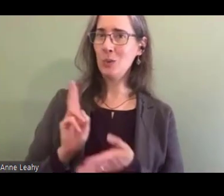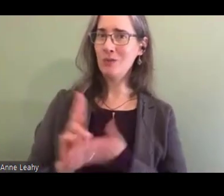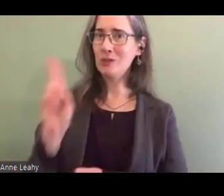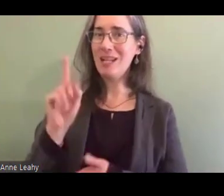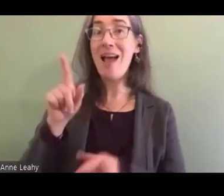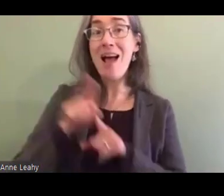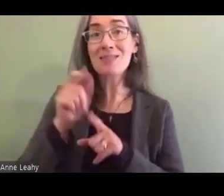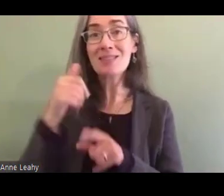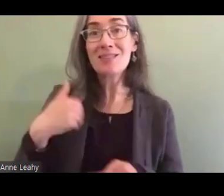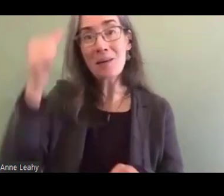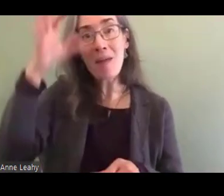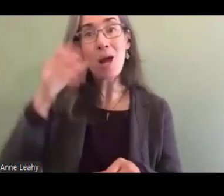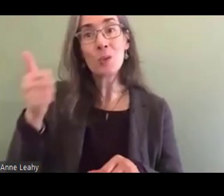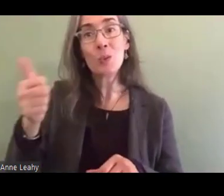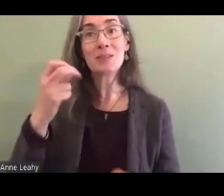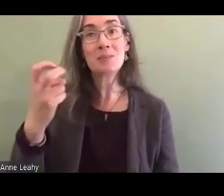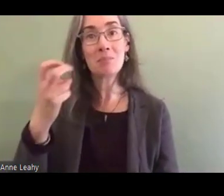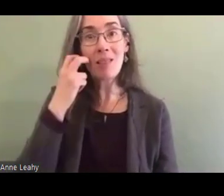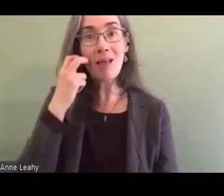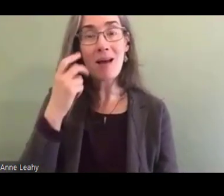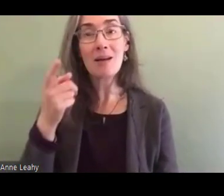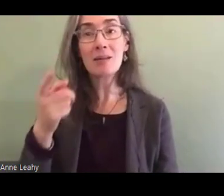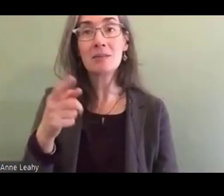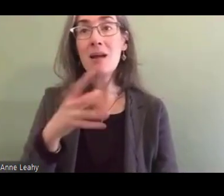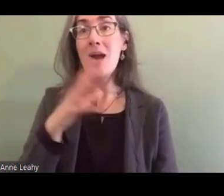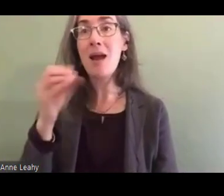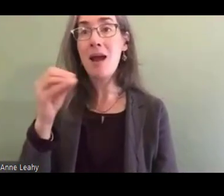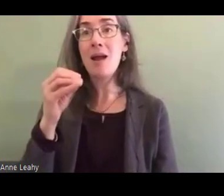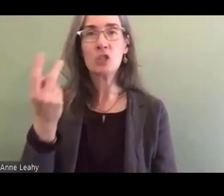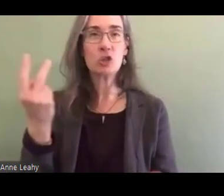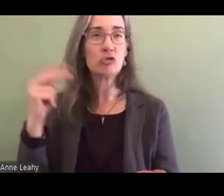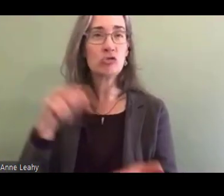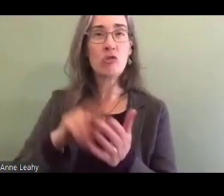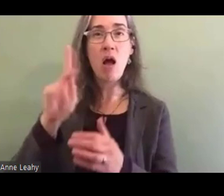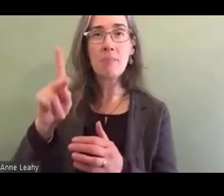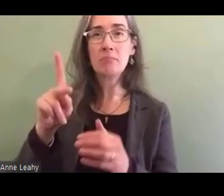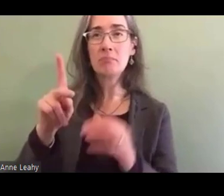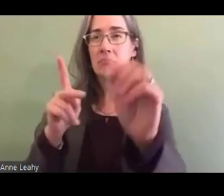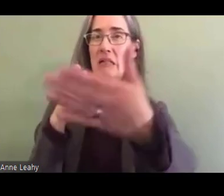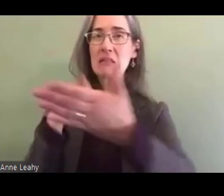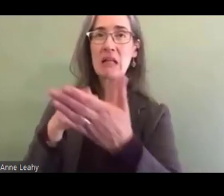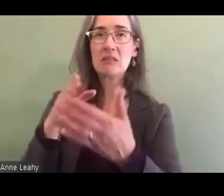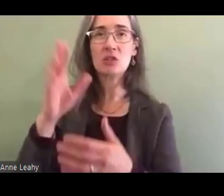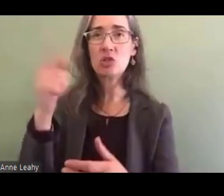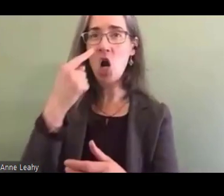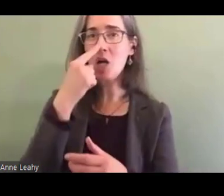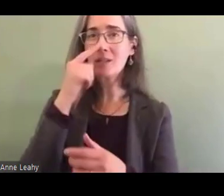as a young man who was blind, and stood up against Target Stores